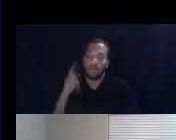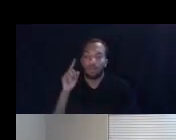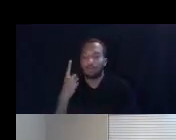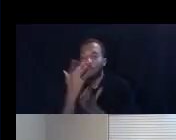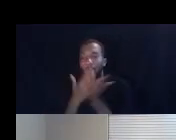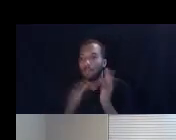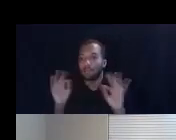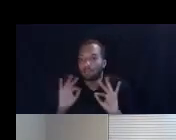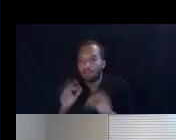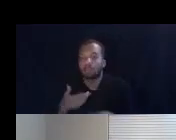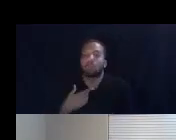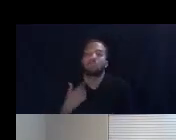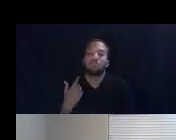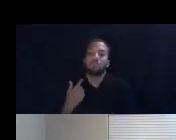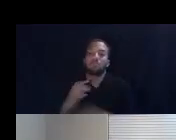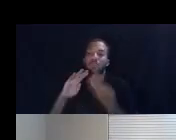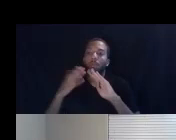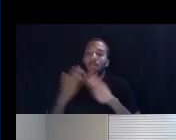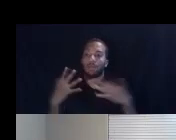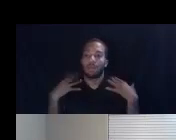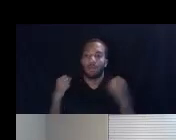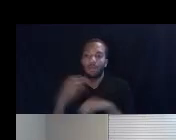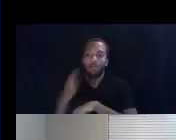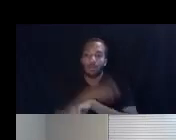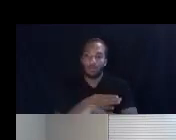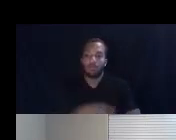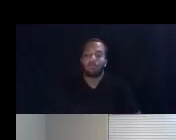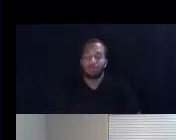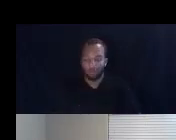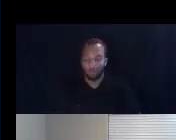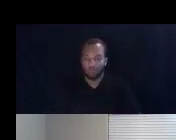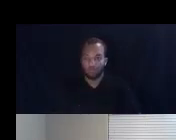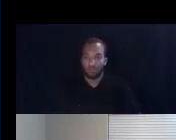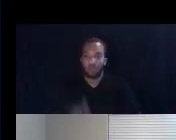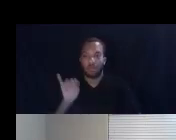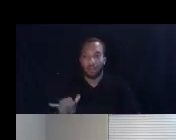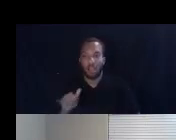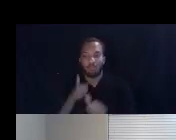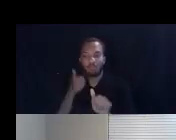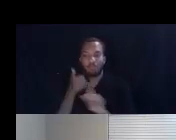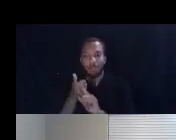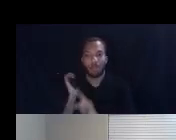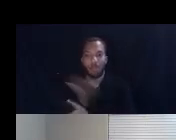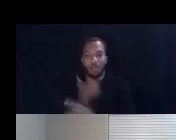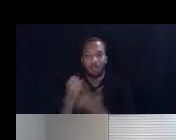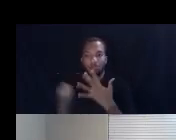our community health improvement plan and our community priorities. Those are those five.